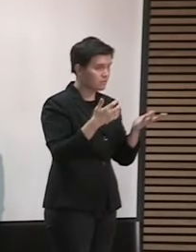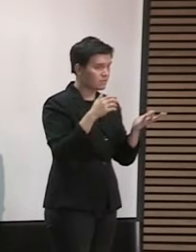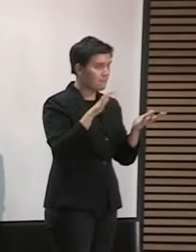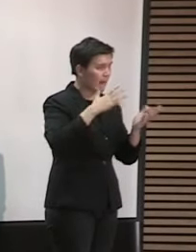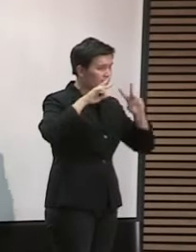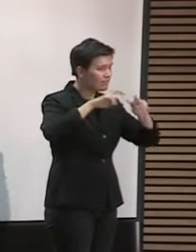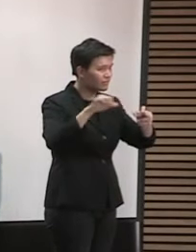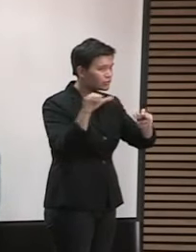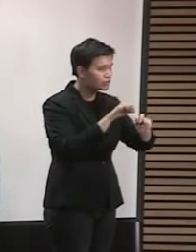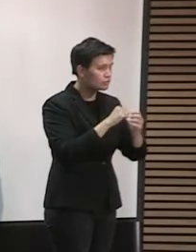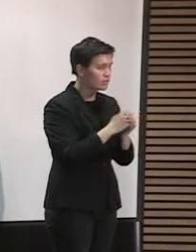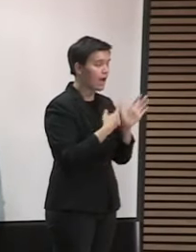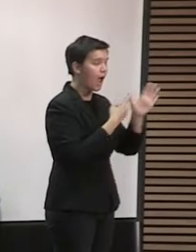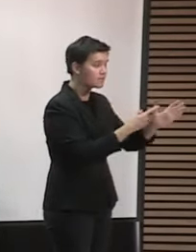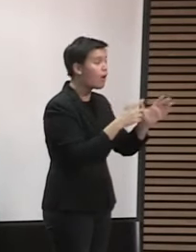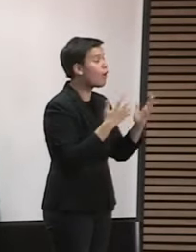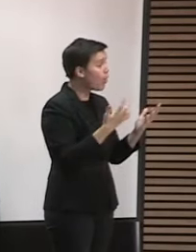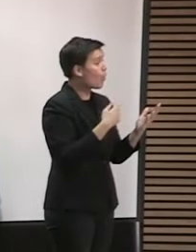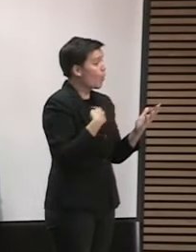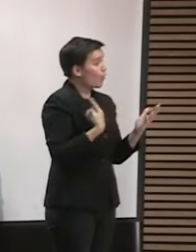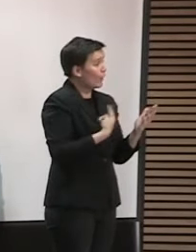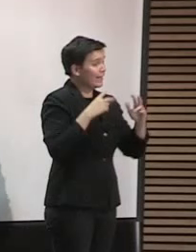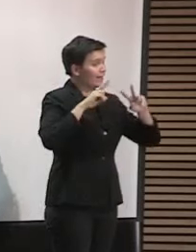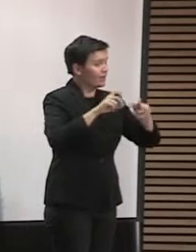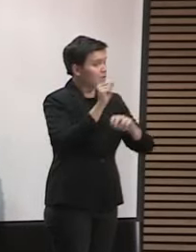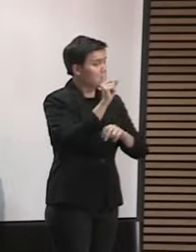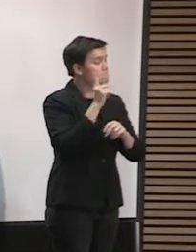But we have not seen any genomic link or any